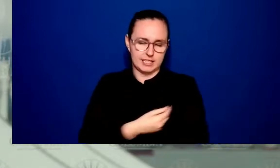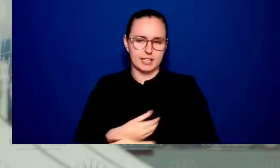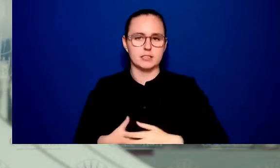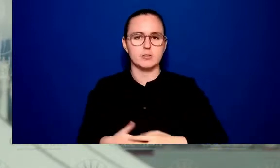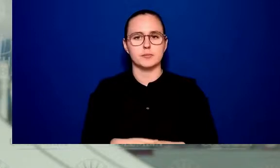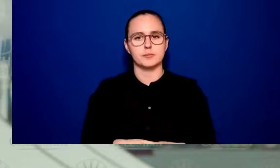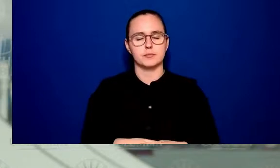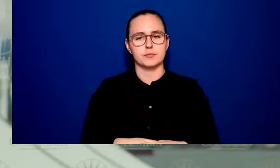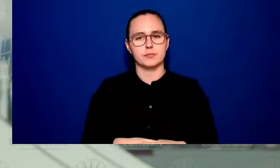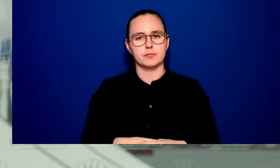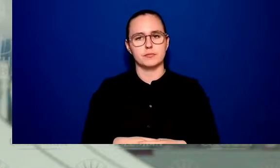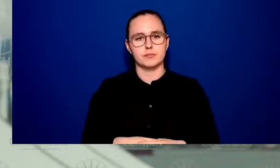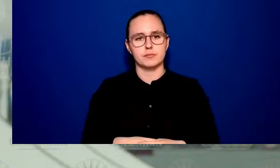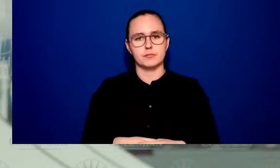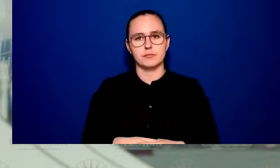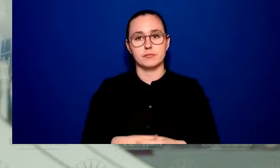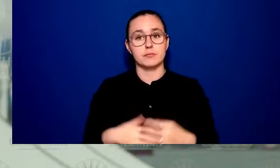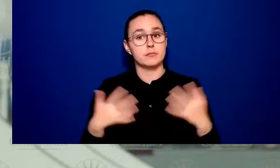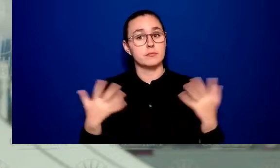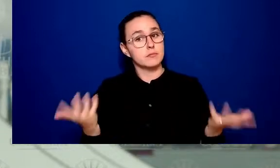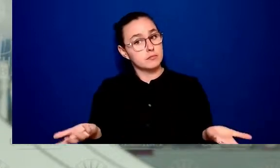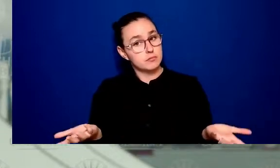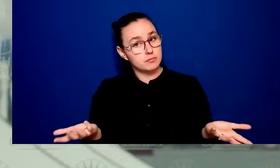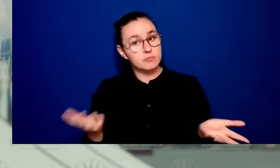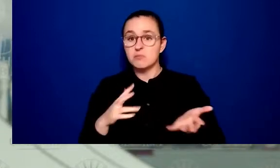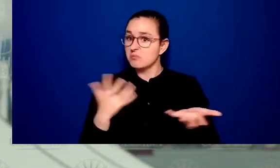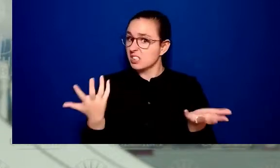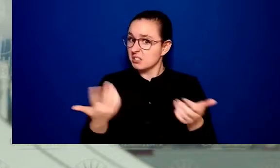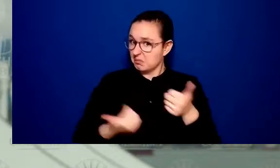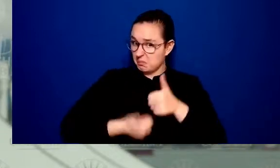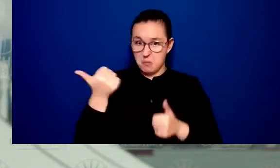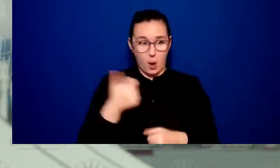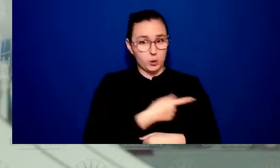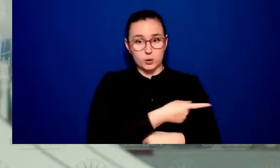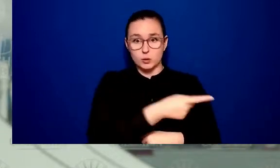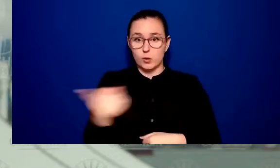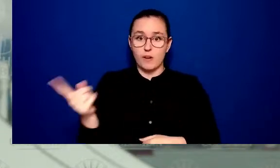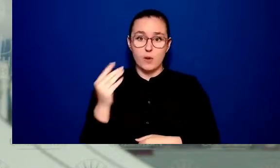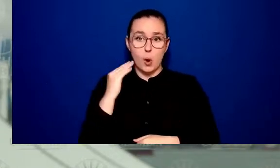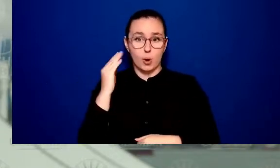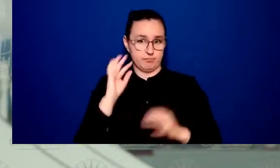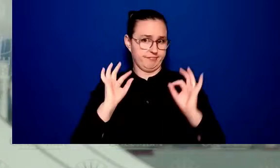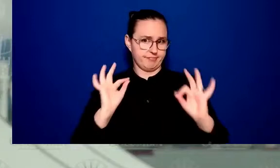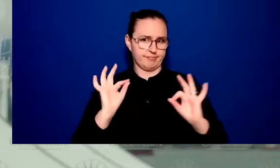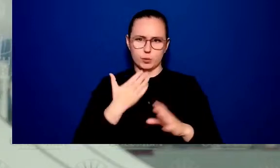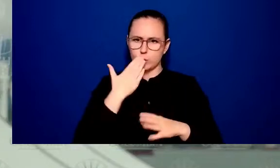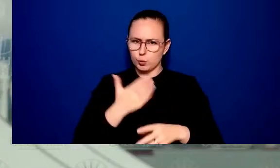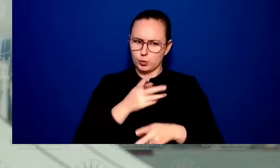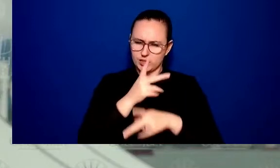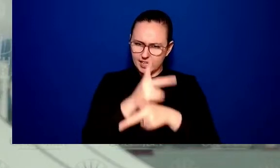effect, residents in the vast majority of care homes will have the same care as they do today, with the added confidence that everyone